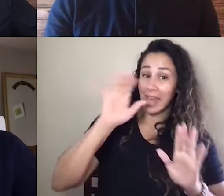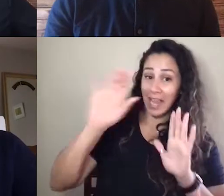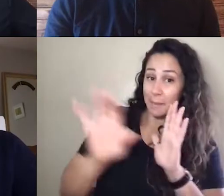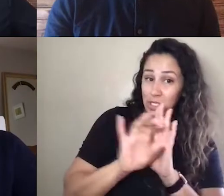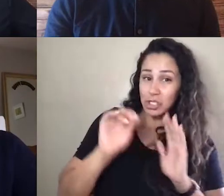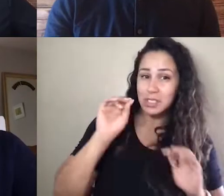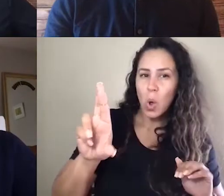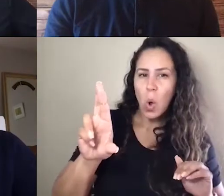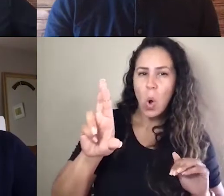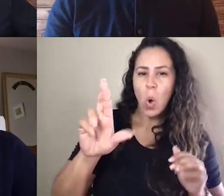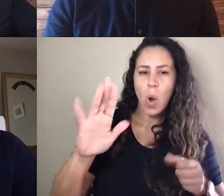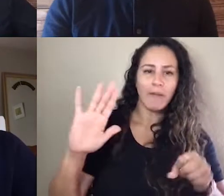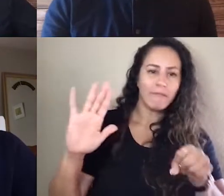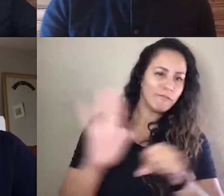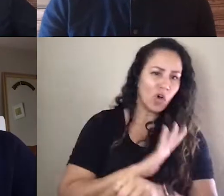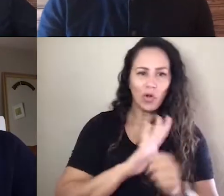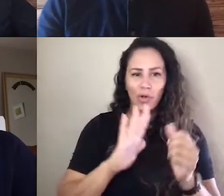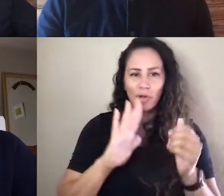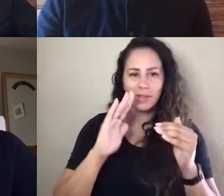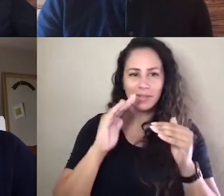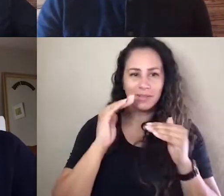YEAH, I THINK THAT'S THE CONTEXT.